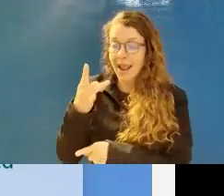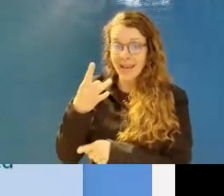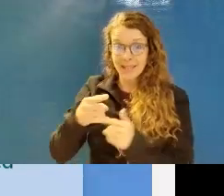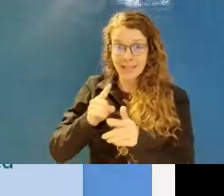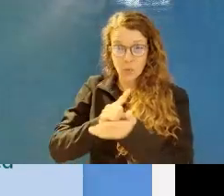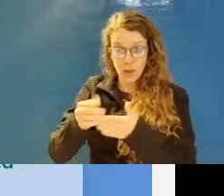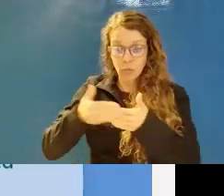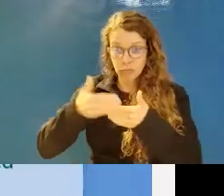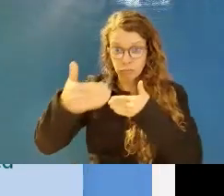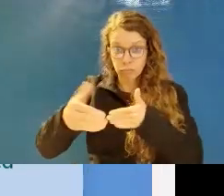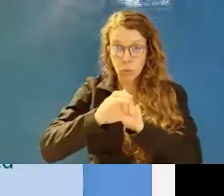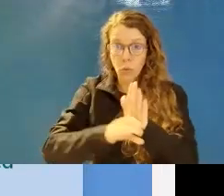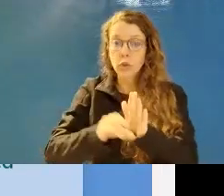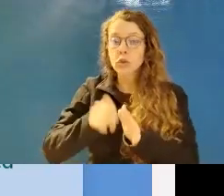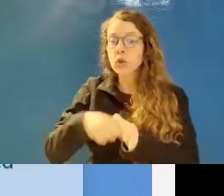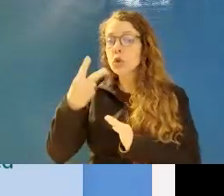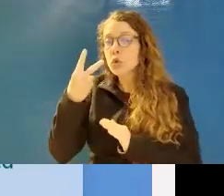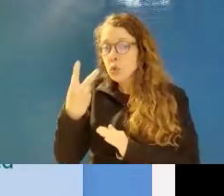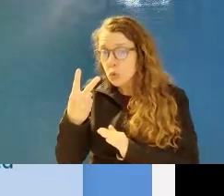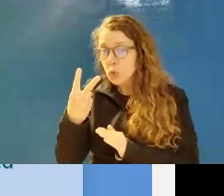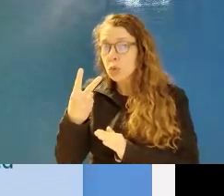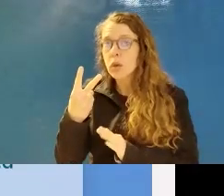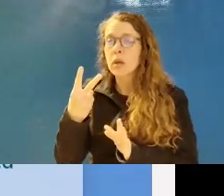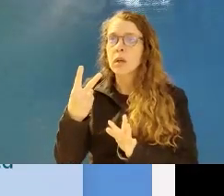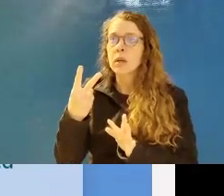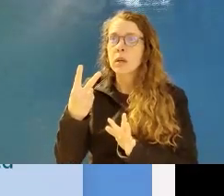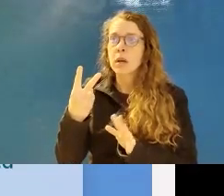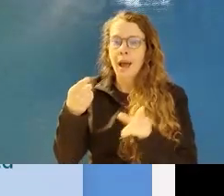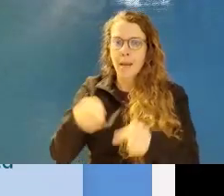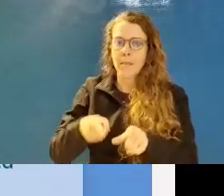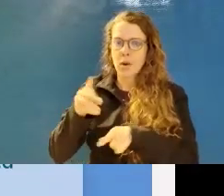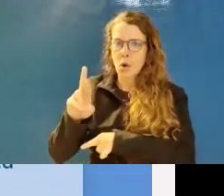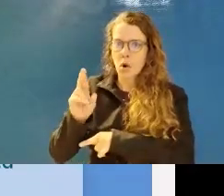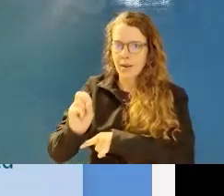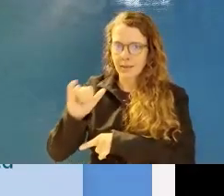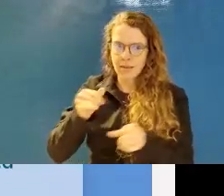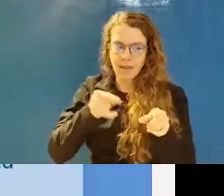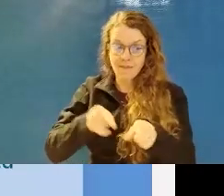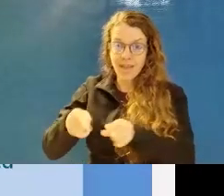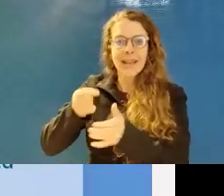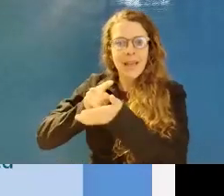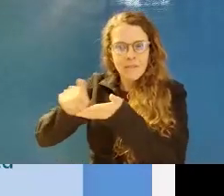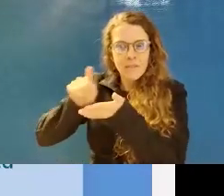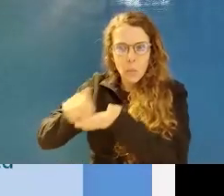you should be doing two instances of RSI, per week with your students.